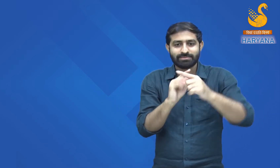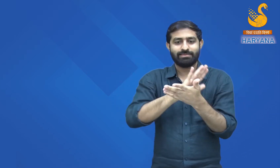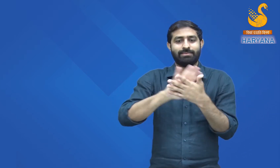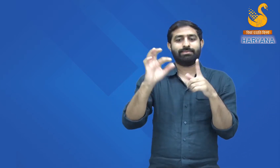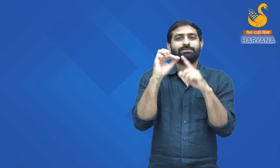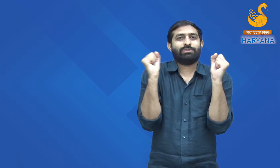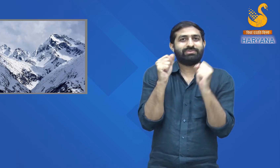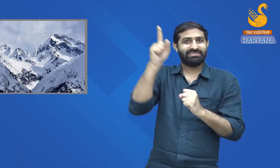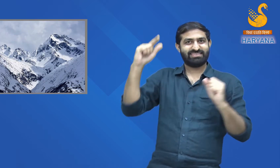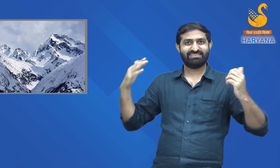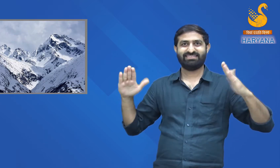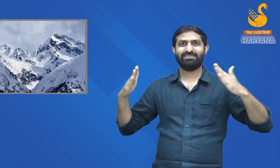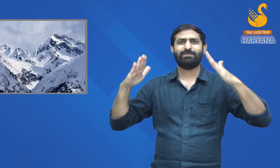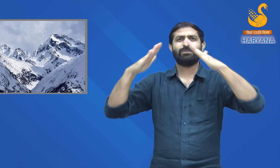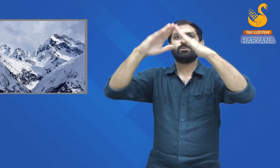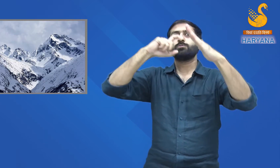Similarly, Himalayas